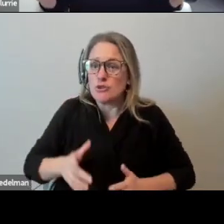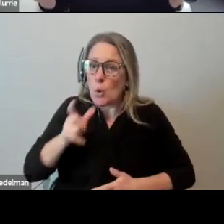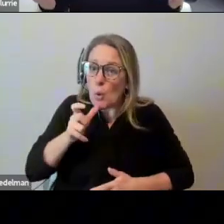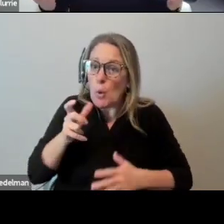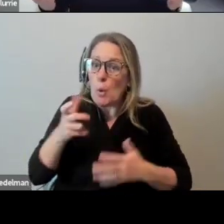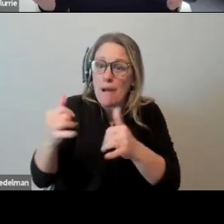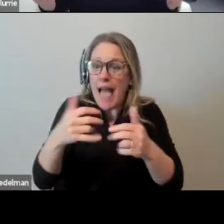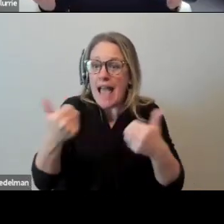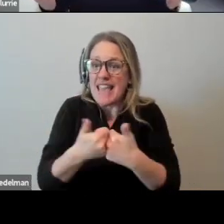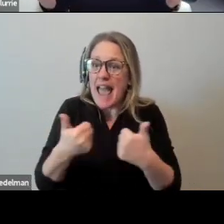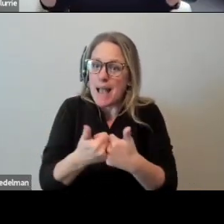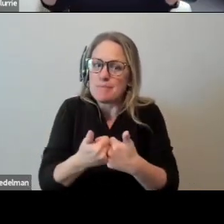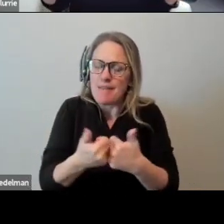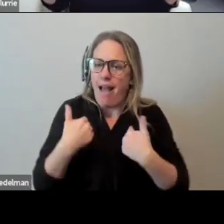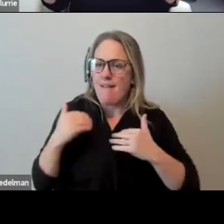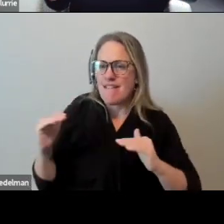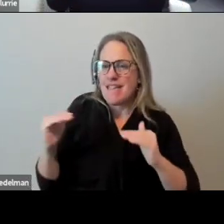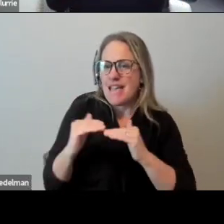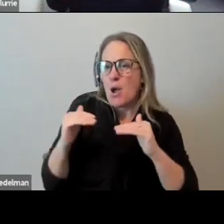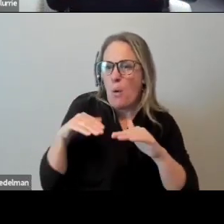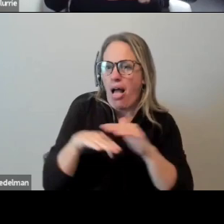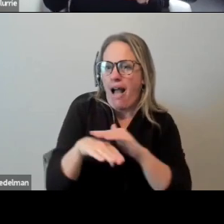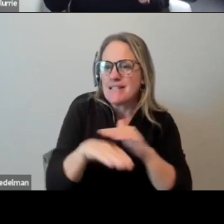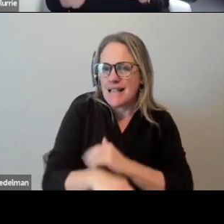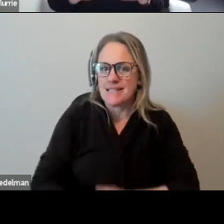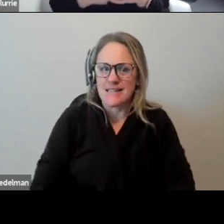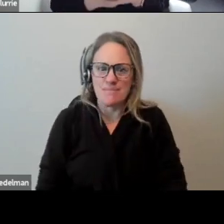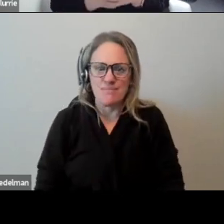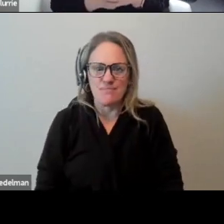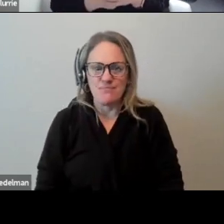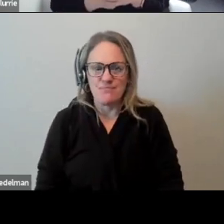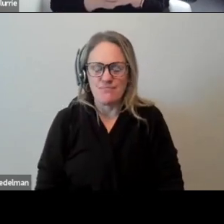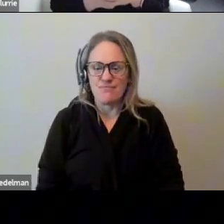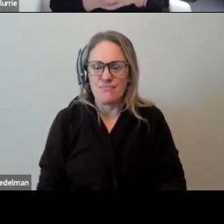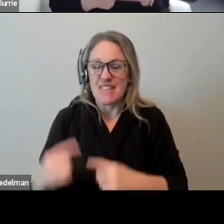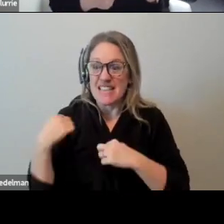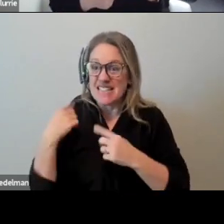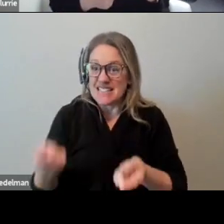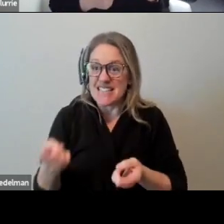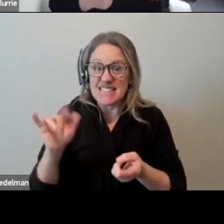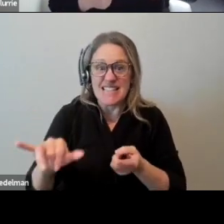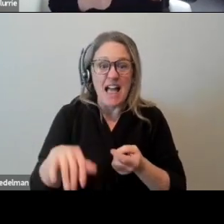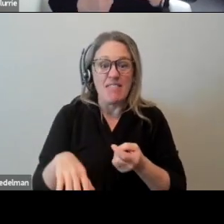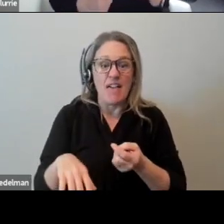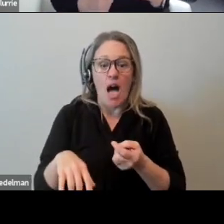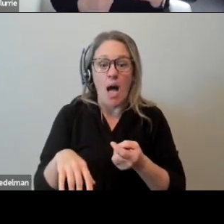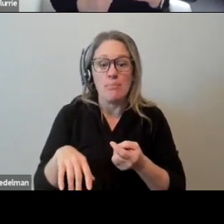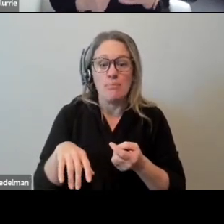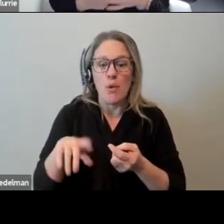as any other gamer. Since then, We've also had the 100 joystick that actually came out last year